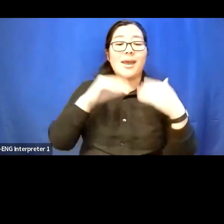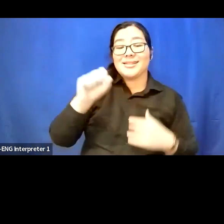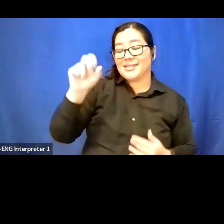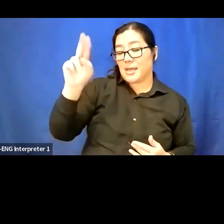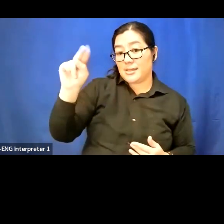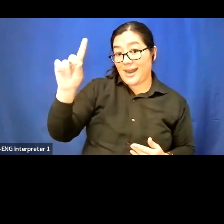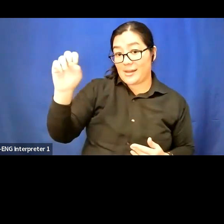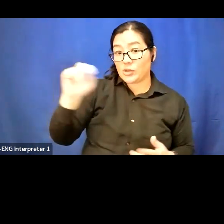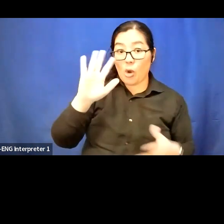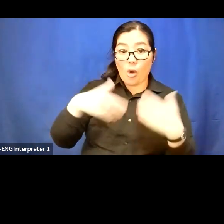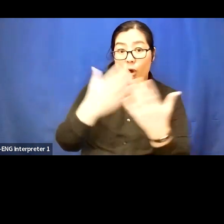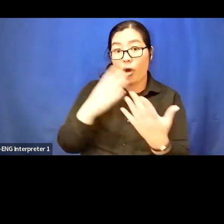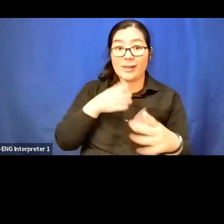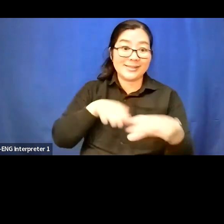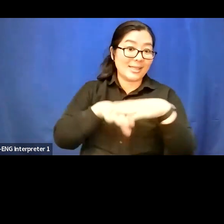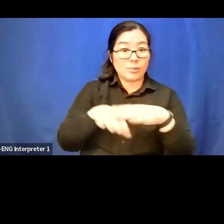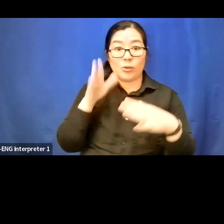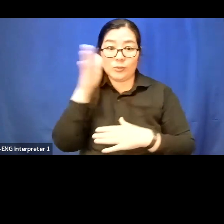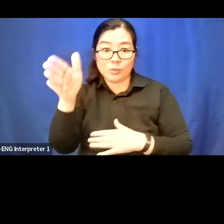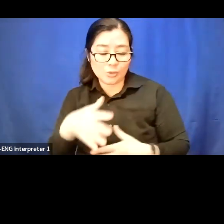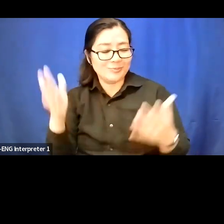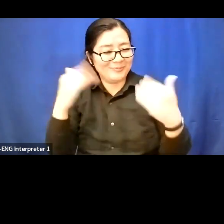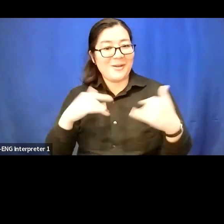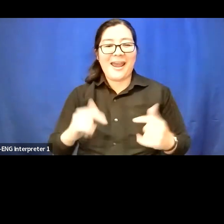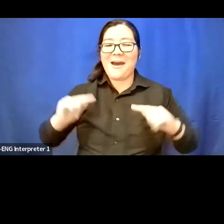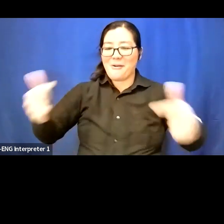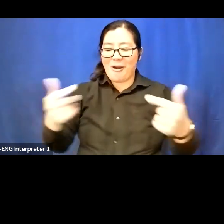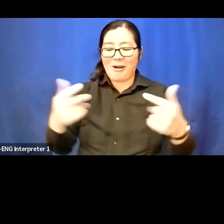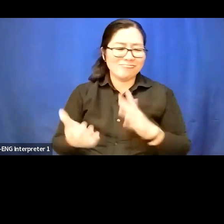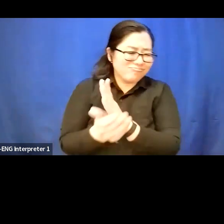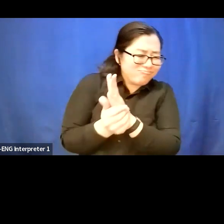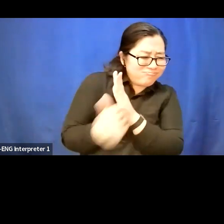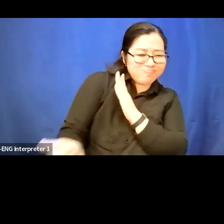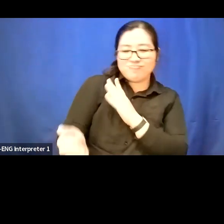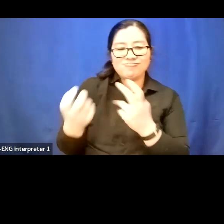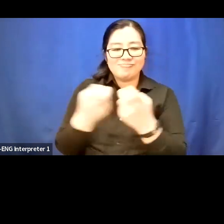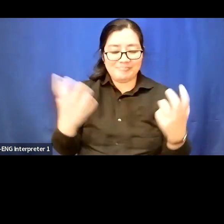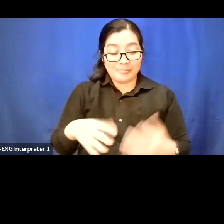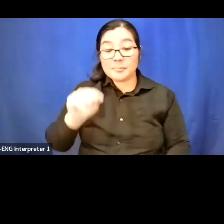But now on to our really talented panelists, Melissa and Shruti.